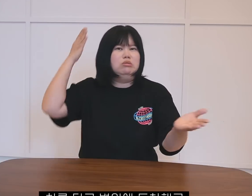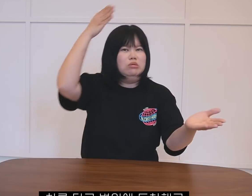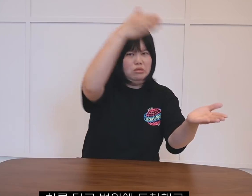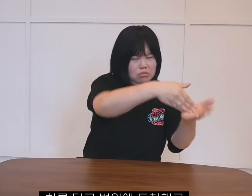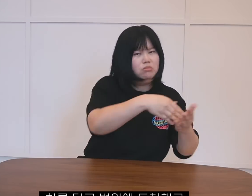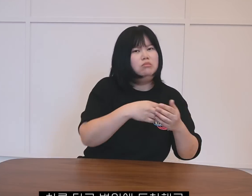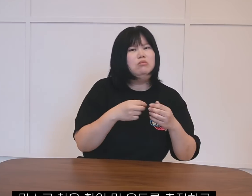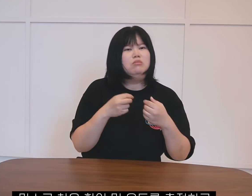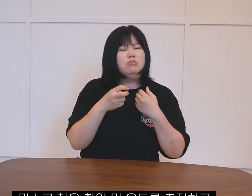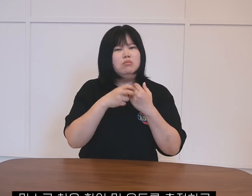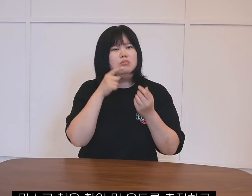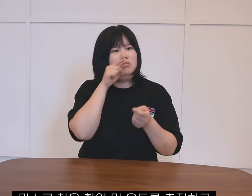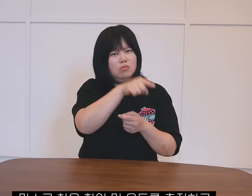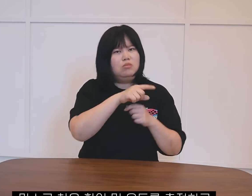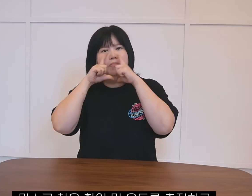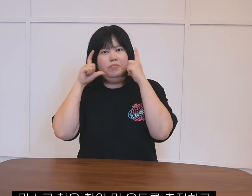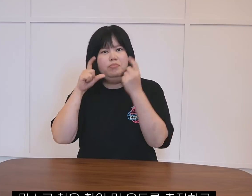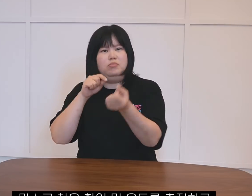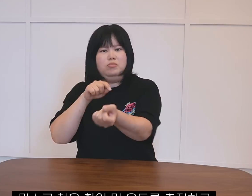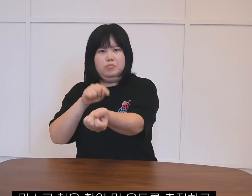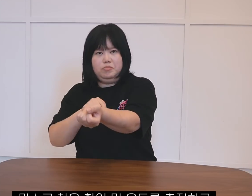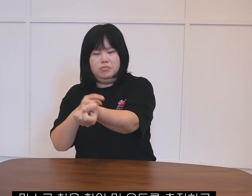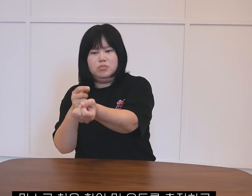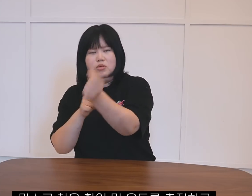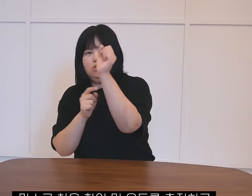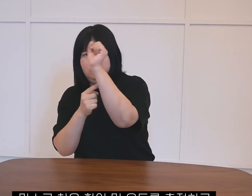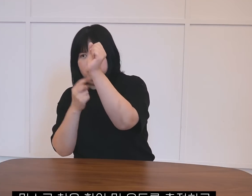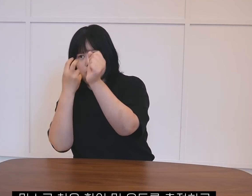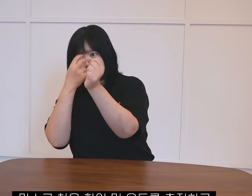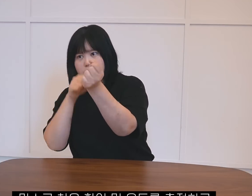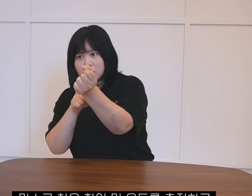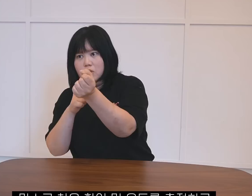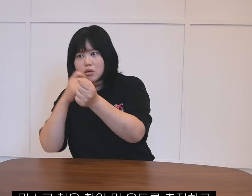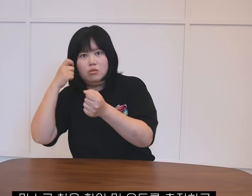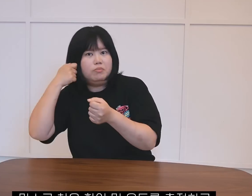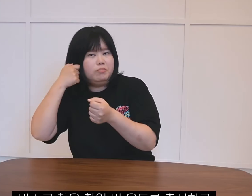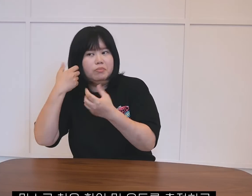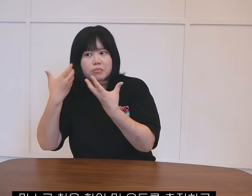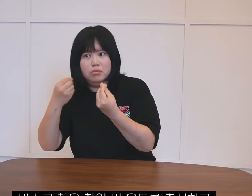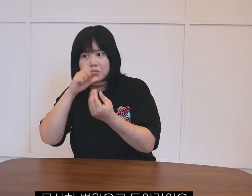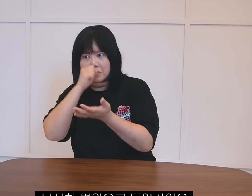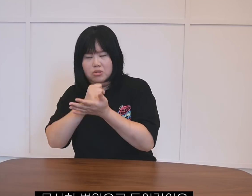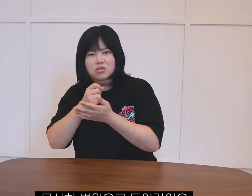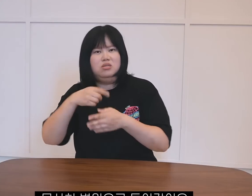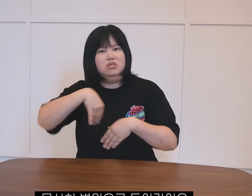I got into the car and arrived at the hospital, hecked wearing a mask, measured the temperature